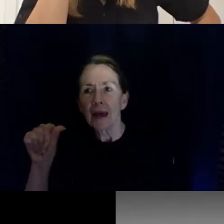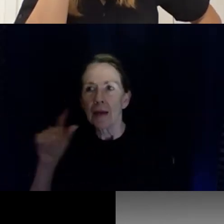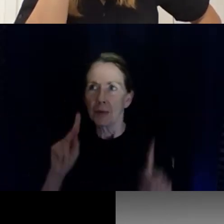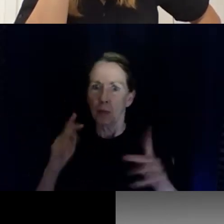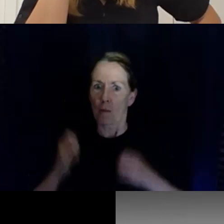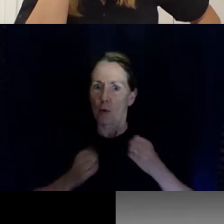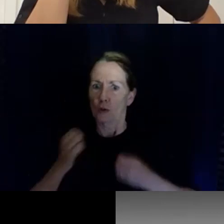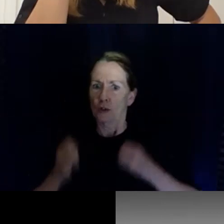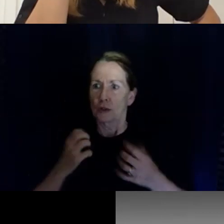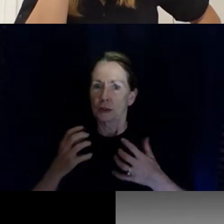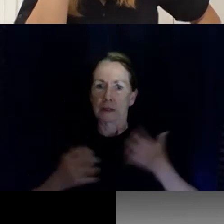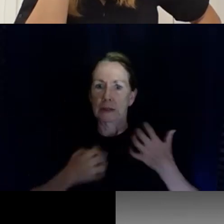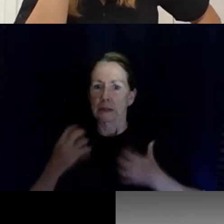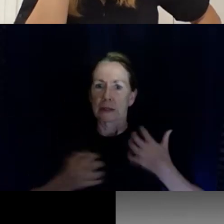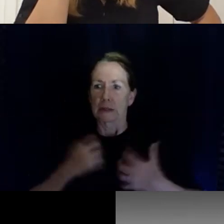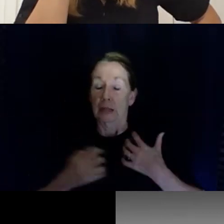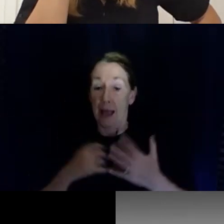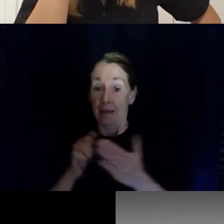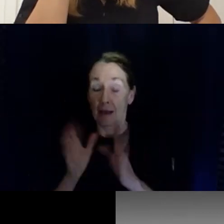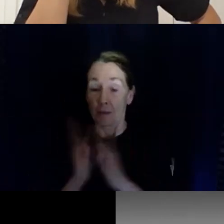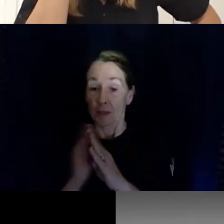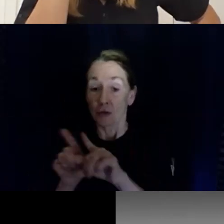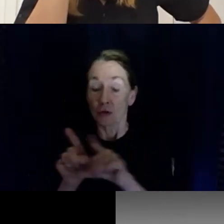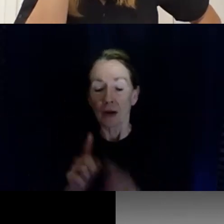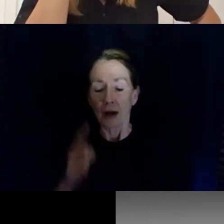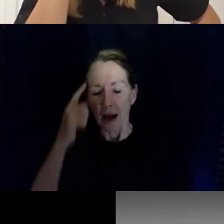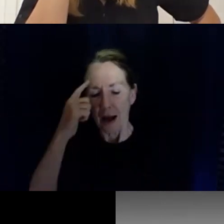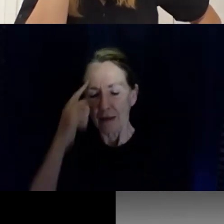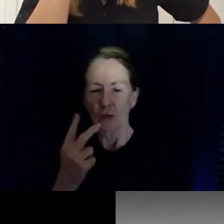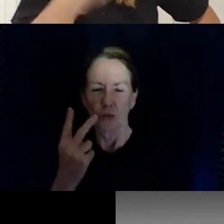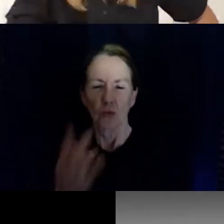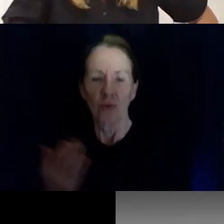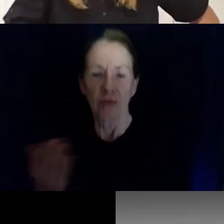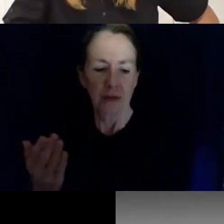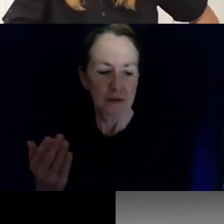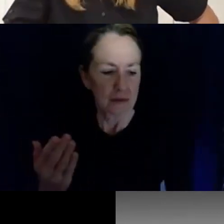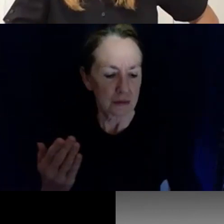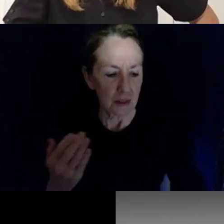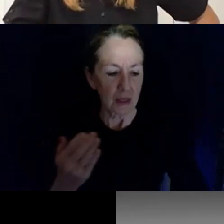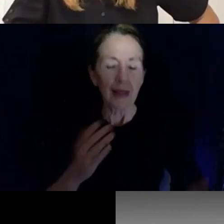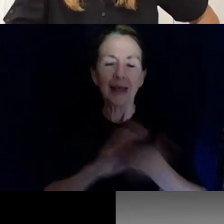BRETT, I CAN'T REMEMBER IF YOU WERE PRESENT AT THE COMMISSION MEETING WHERE INTERPRETERS CAME WHEN WE WERE TRYING TO DEVELOP THE MASTER AGREEMENT. AND EMOTIONS RAN REALLY HIGH AT THAT MEETING, TOO.